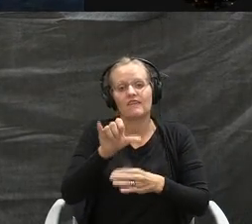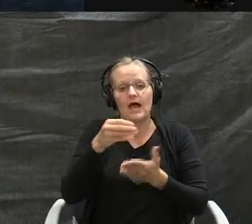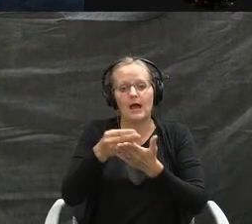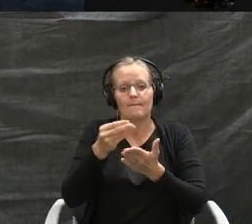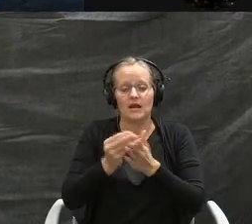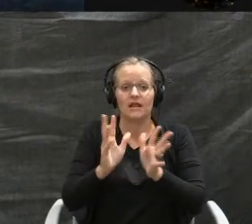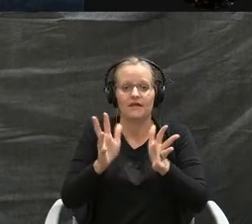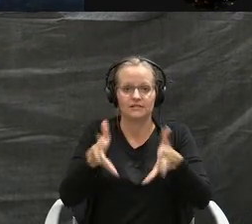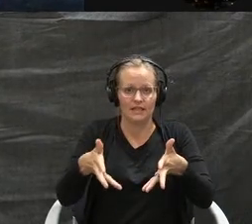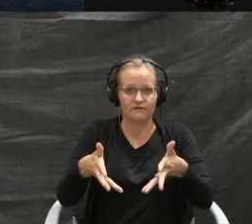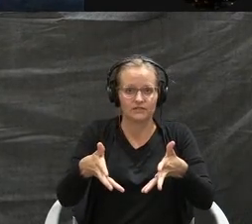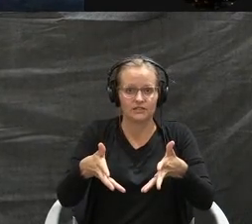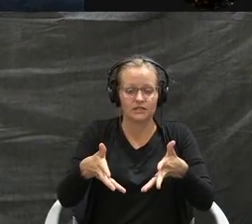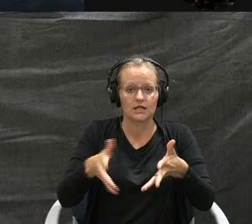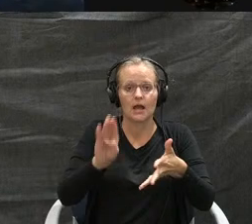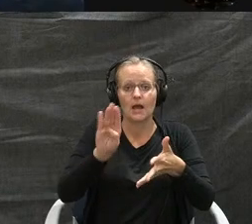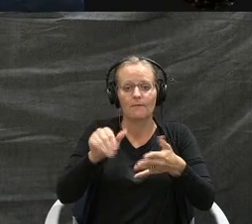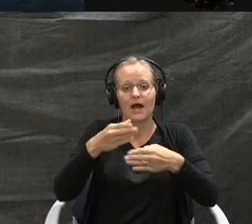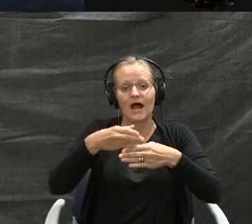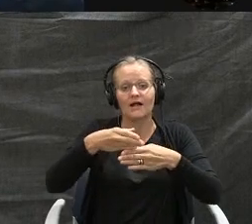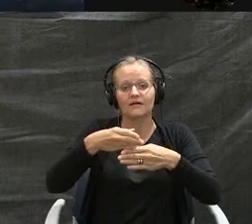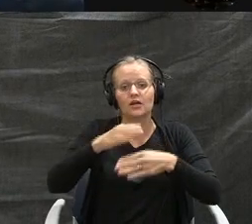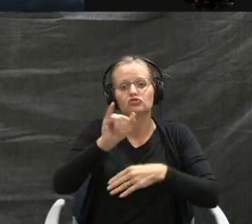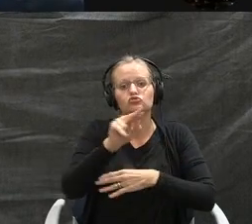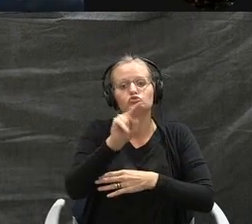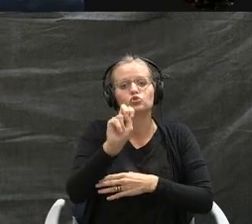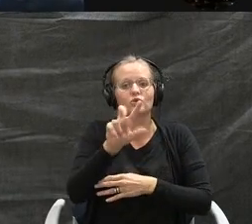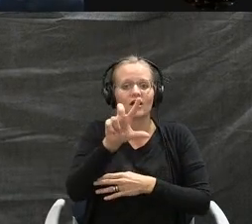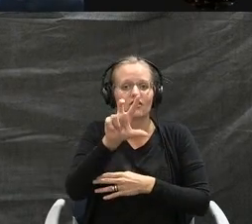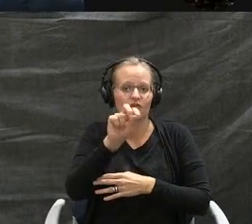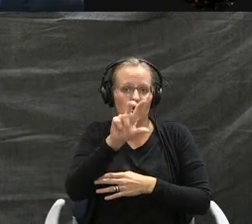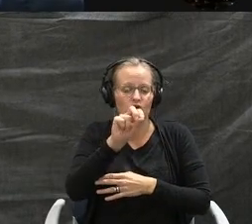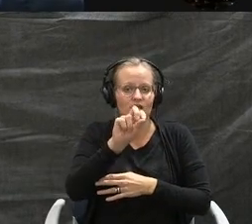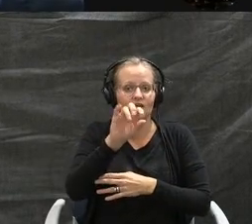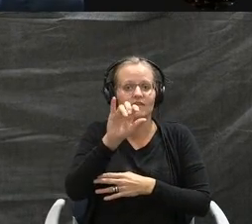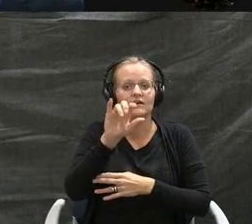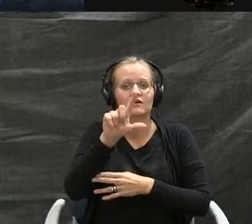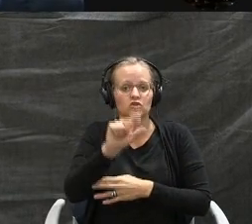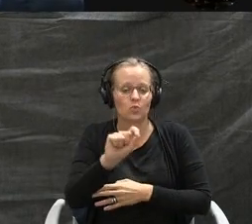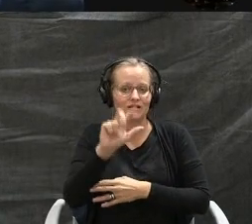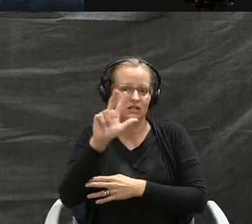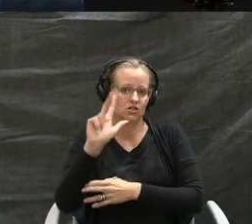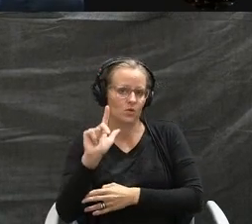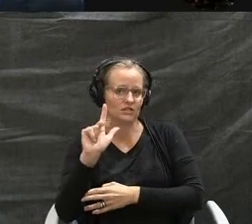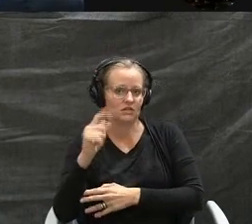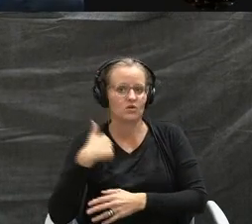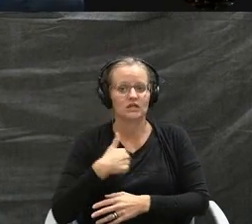end of fiscal year 23 so, June 30th, 23, so we recommend that you would approve the.